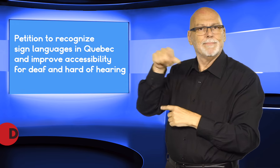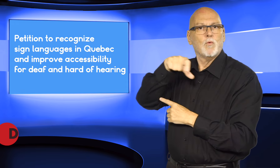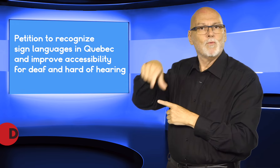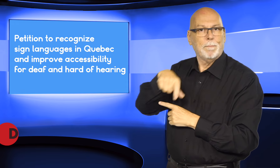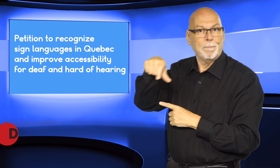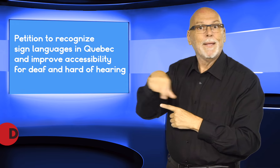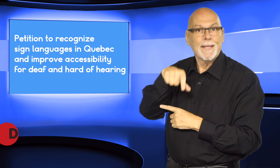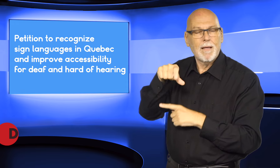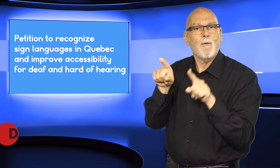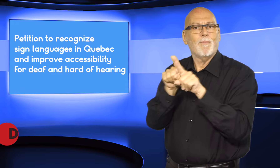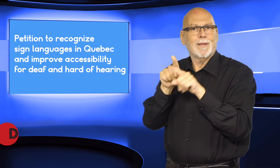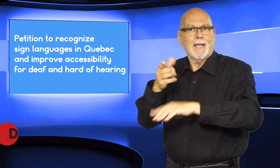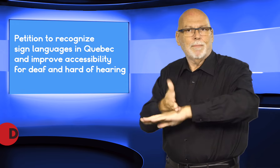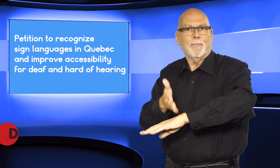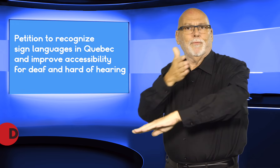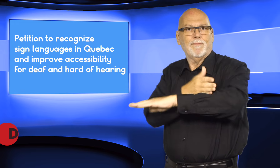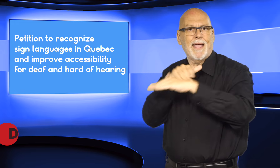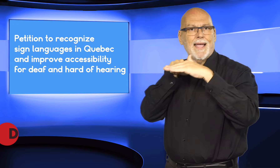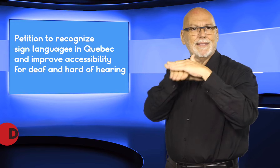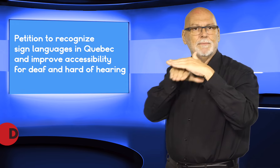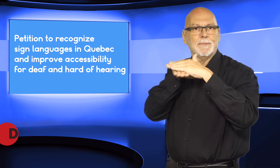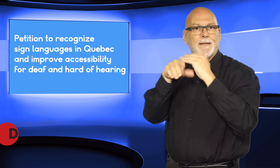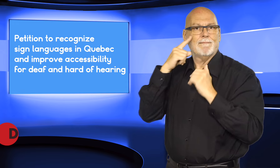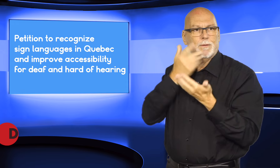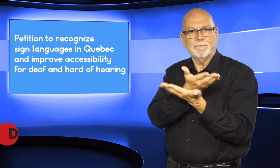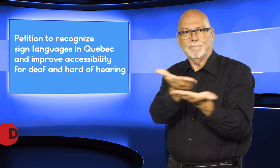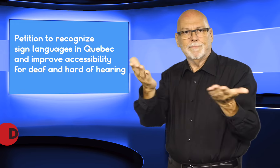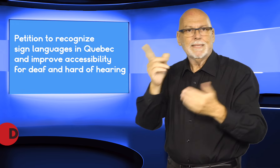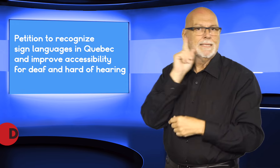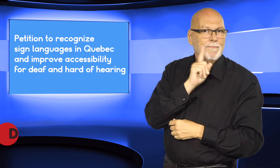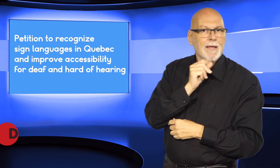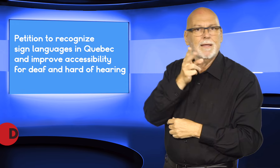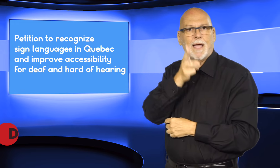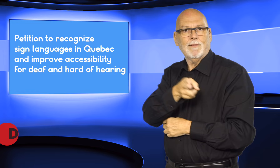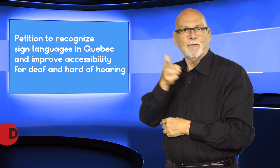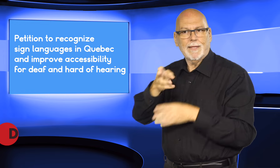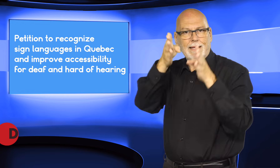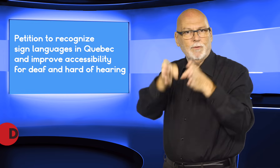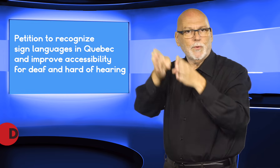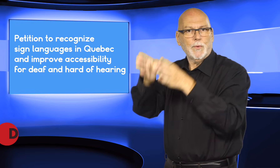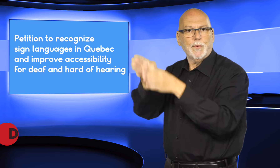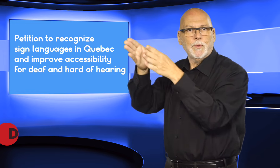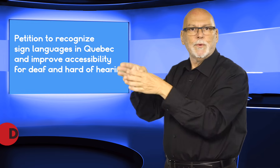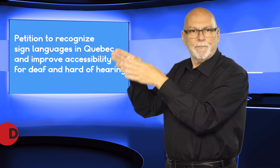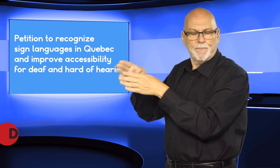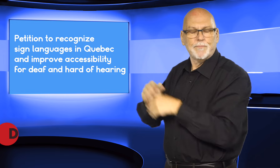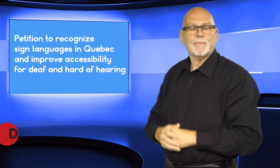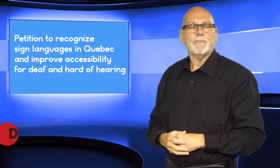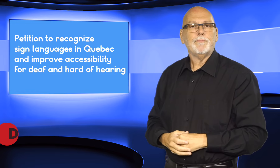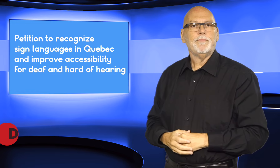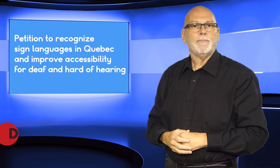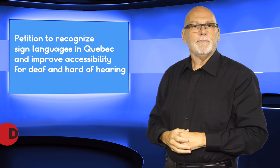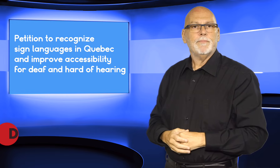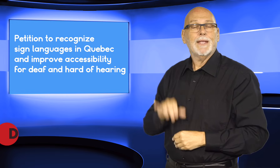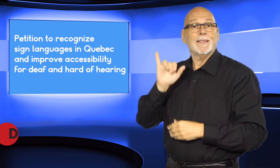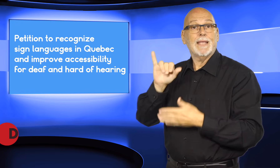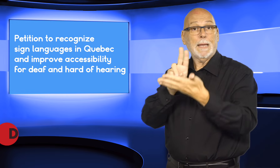in Quebec and improvement of accessibility for deaf and hard-of-hearing individuals.